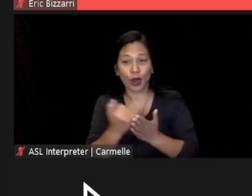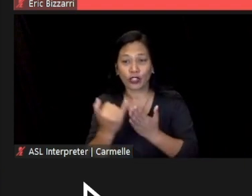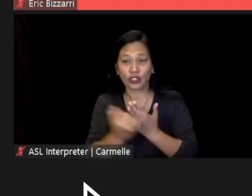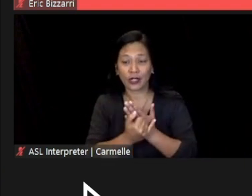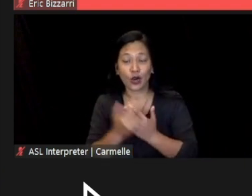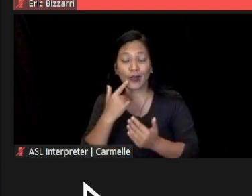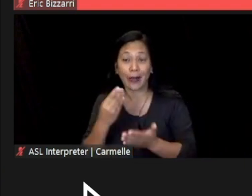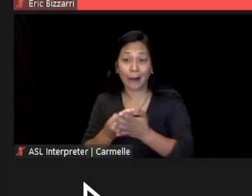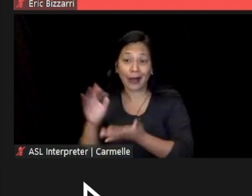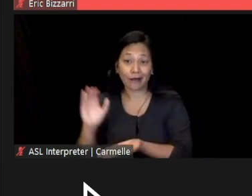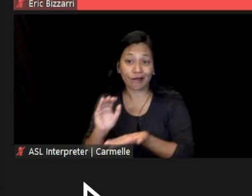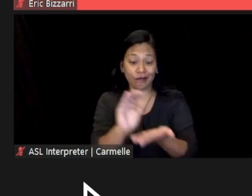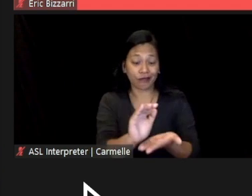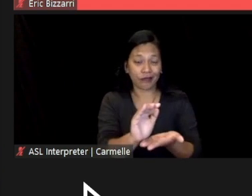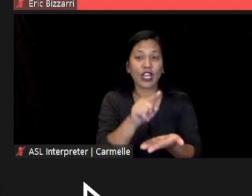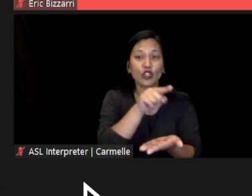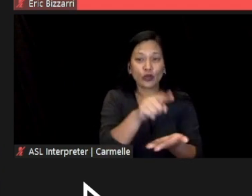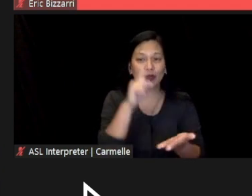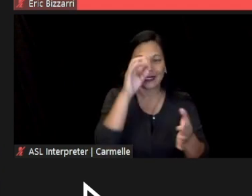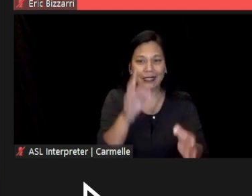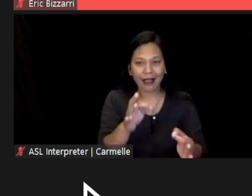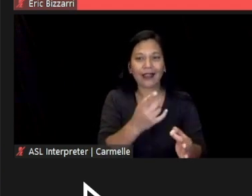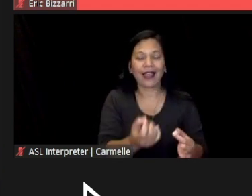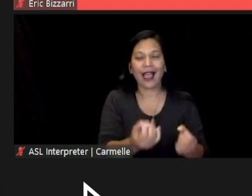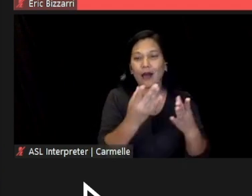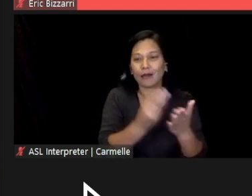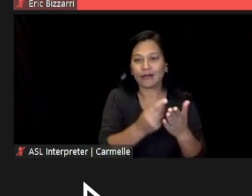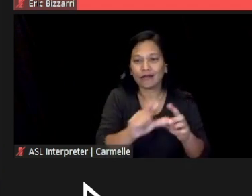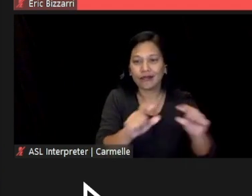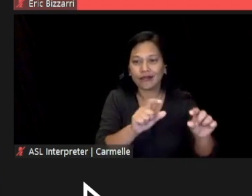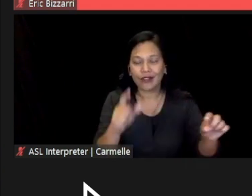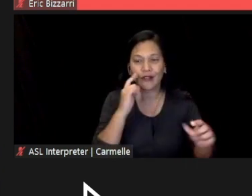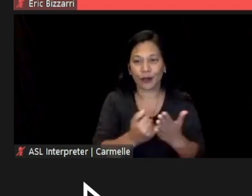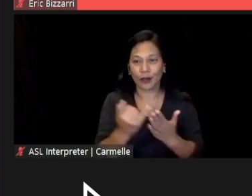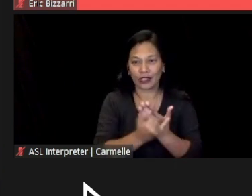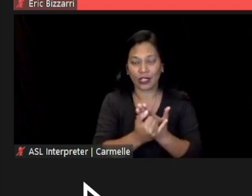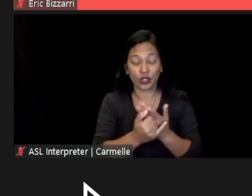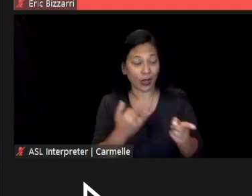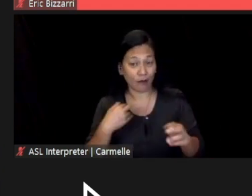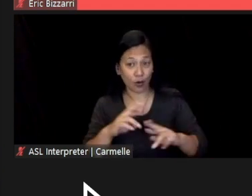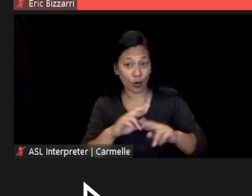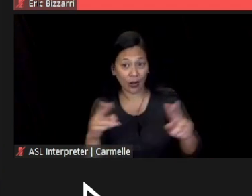You are making a pitch to a broadcaster to ask them you have an envelope of money from the CMF,